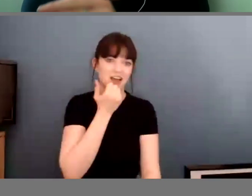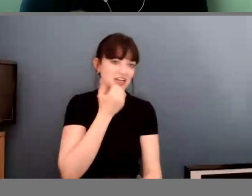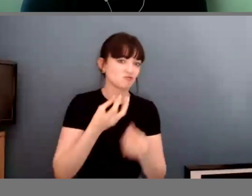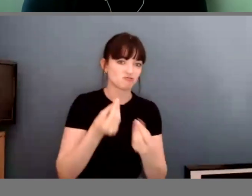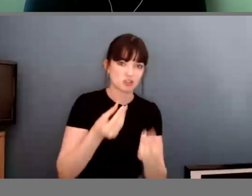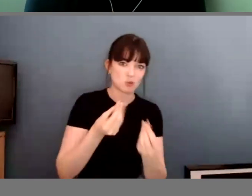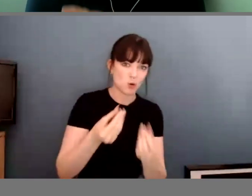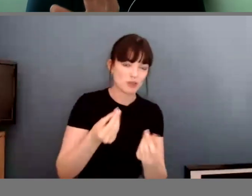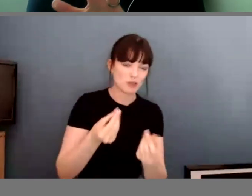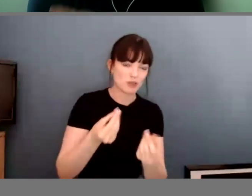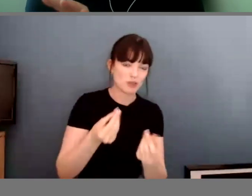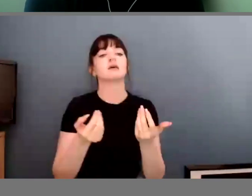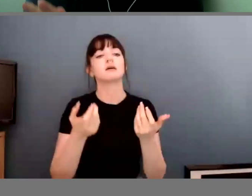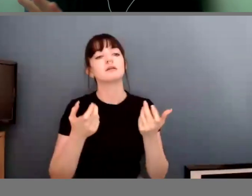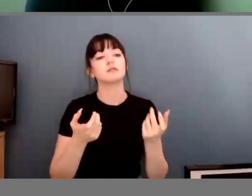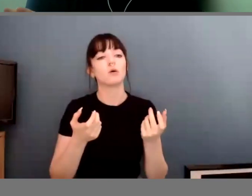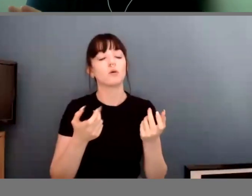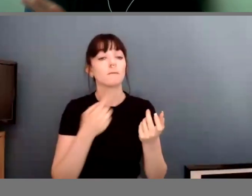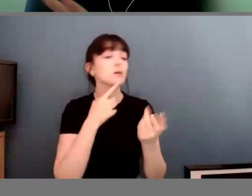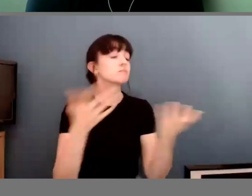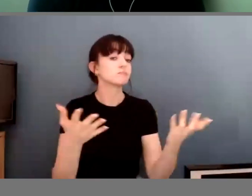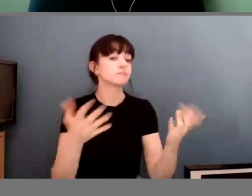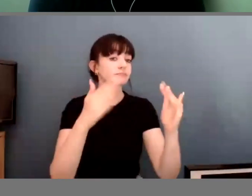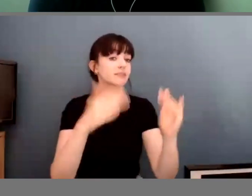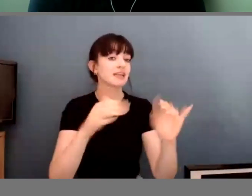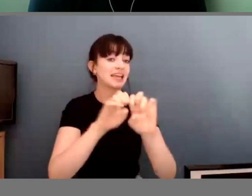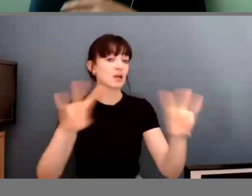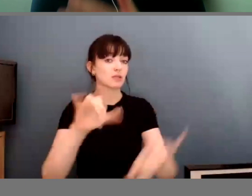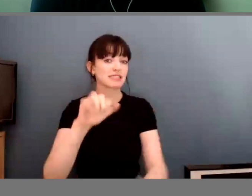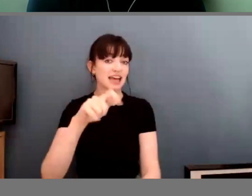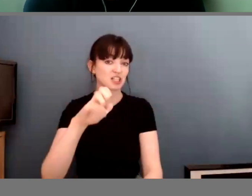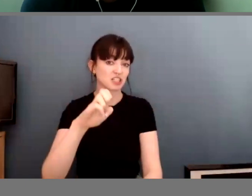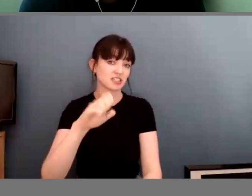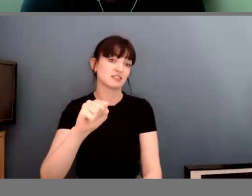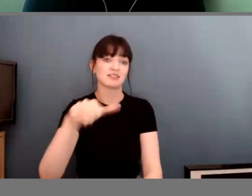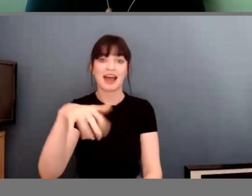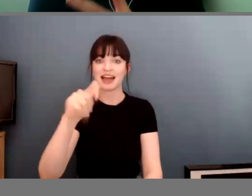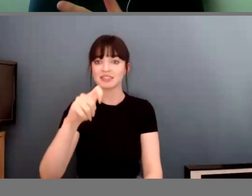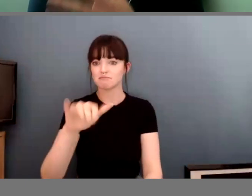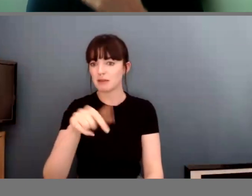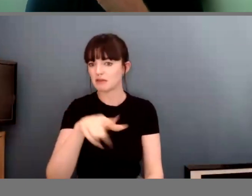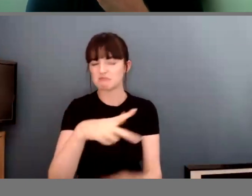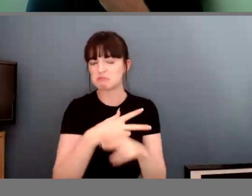but Equal Status Act might not be something you consider every day as important in terms of the